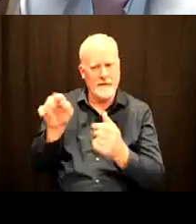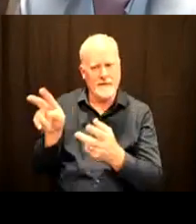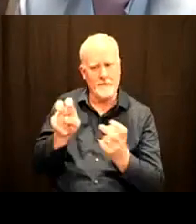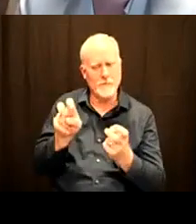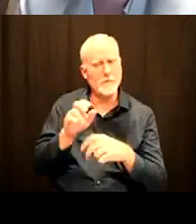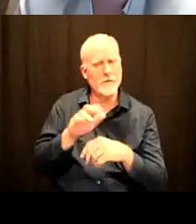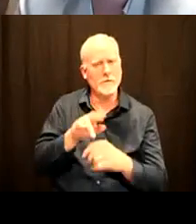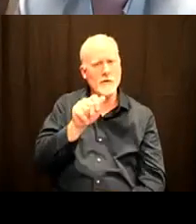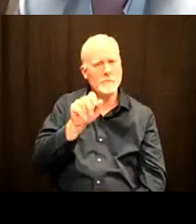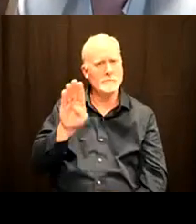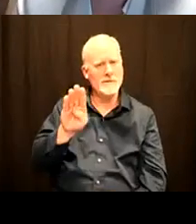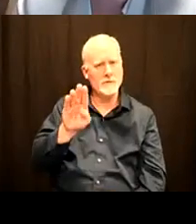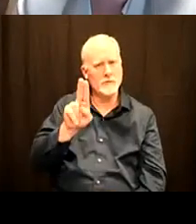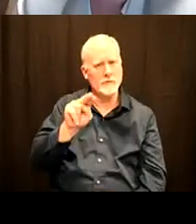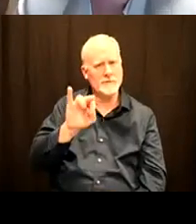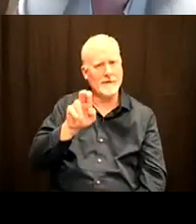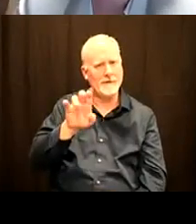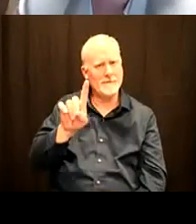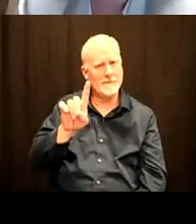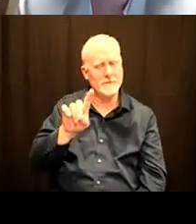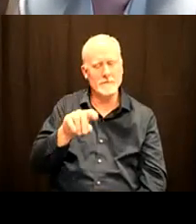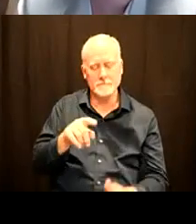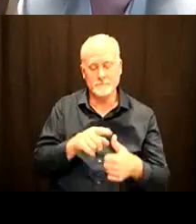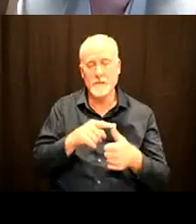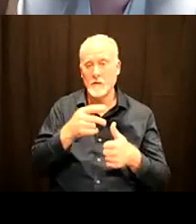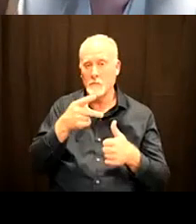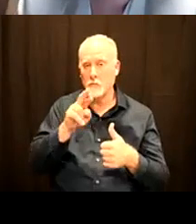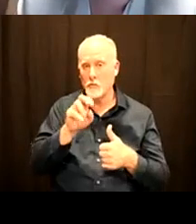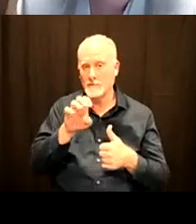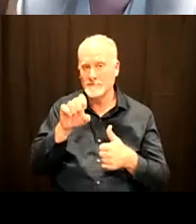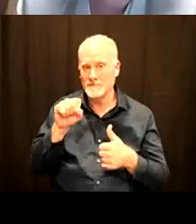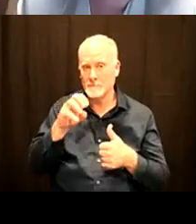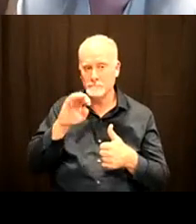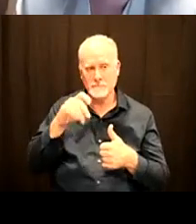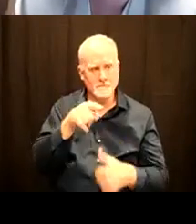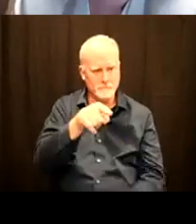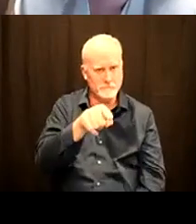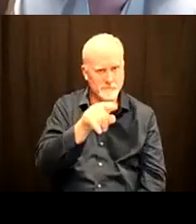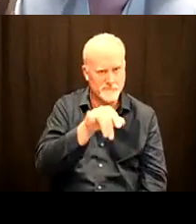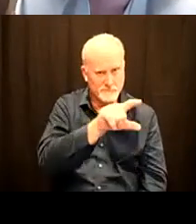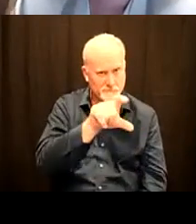united website one is a process map that actually follows on the next slide and there will be